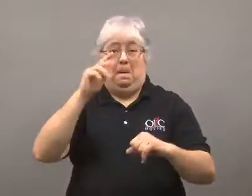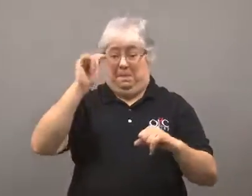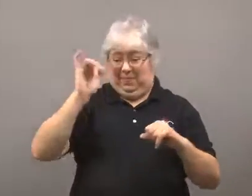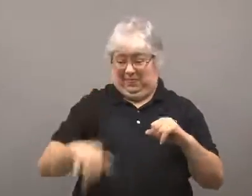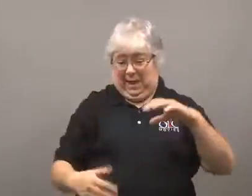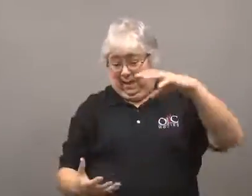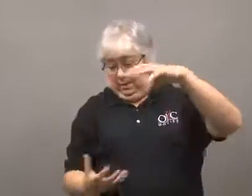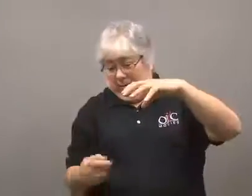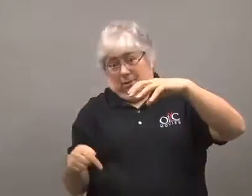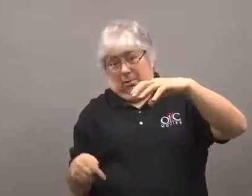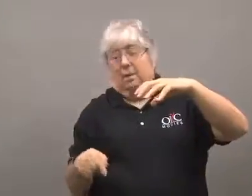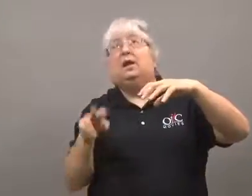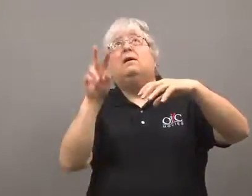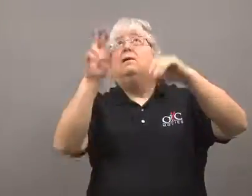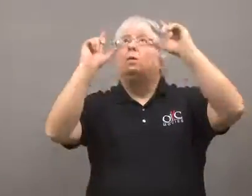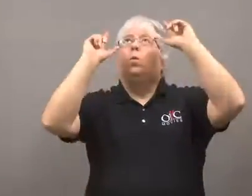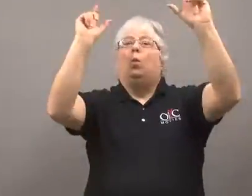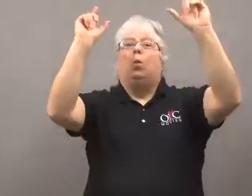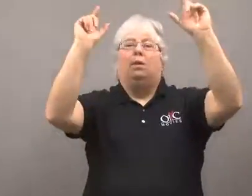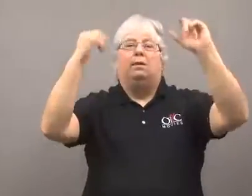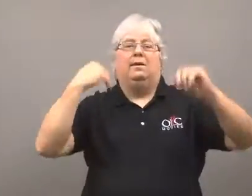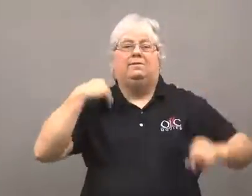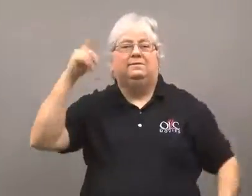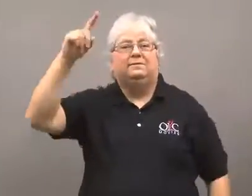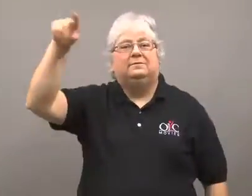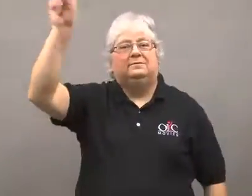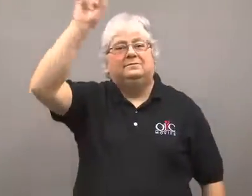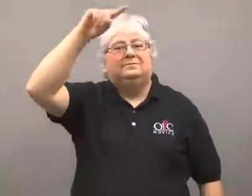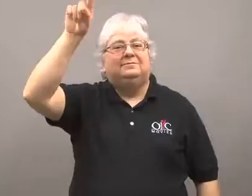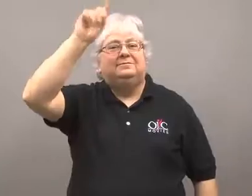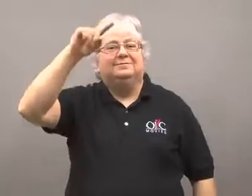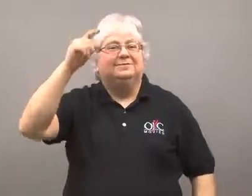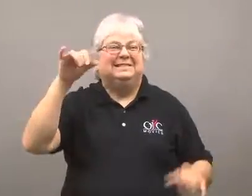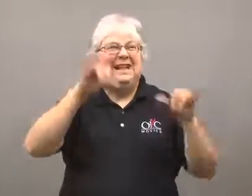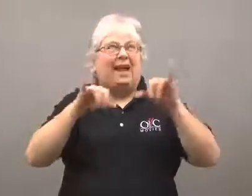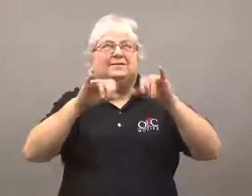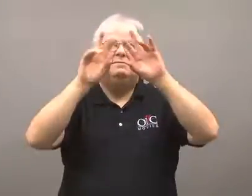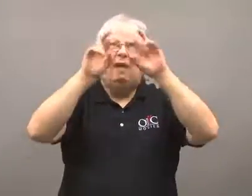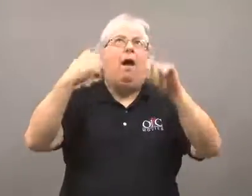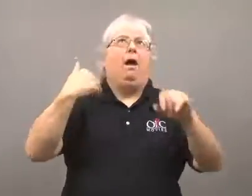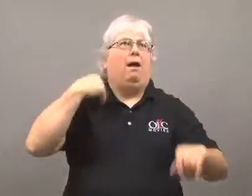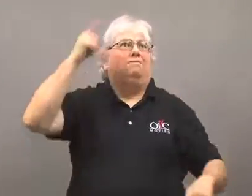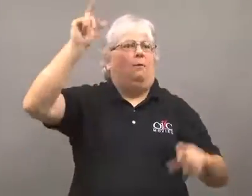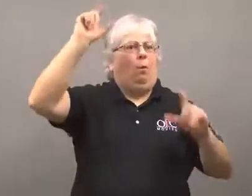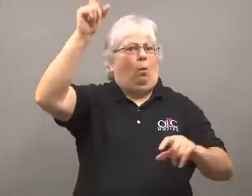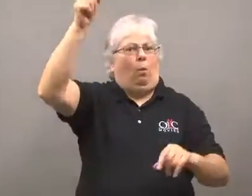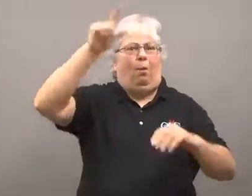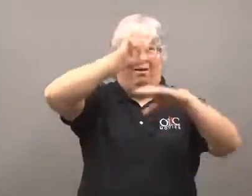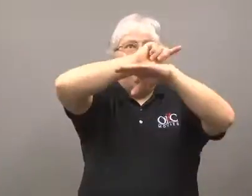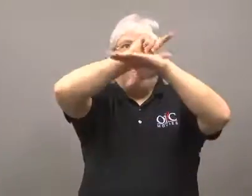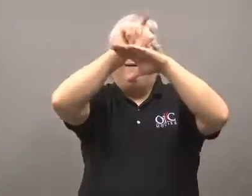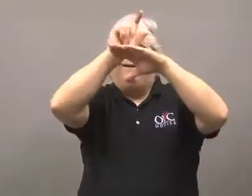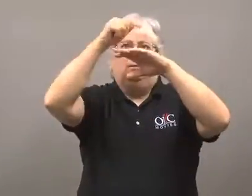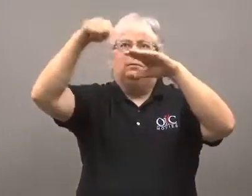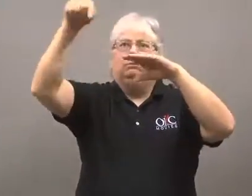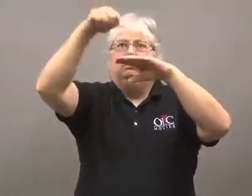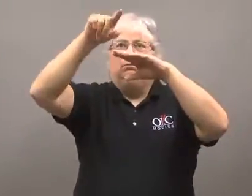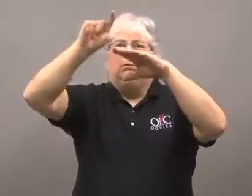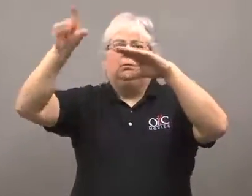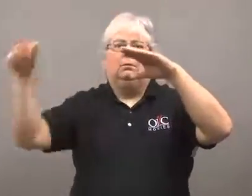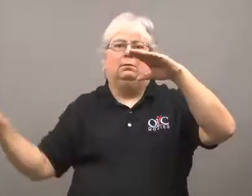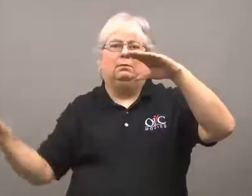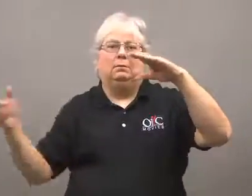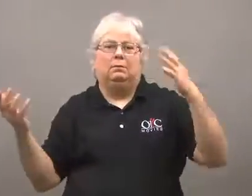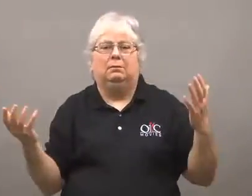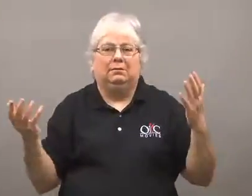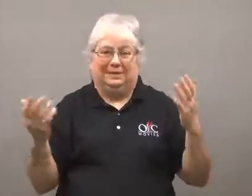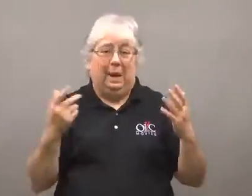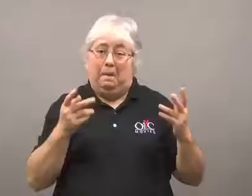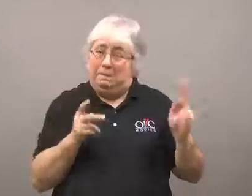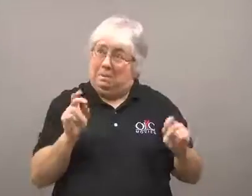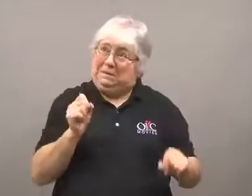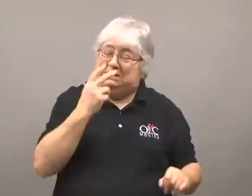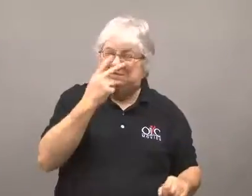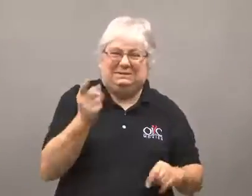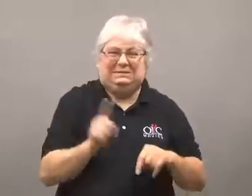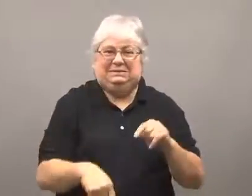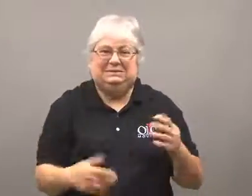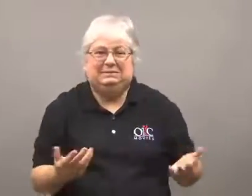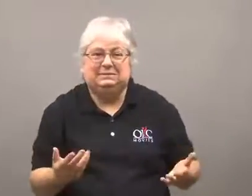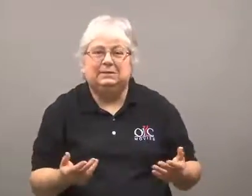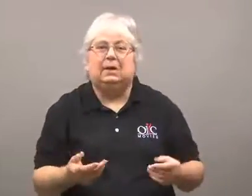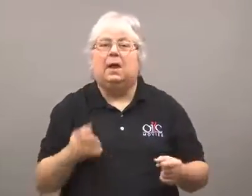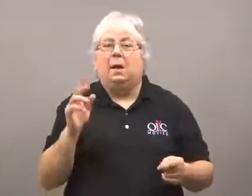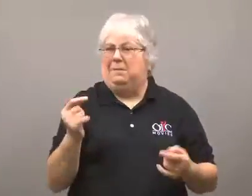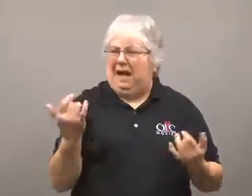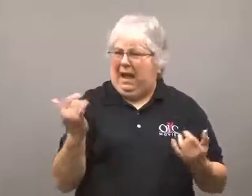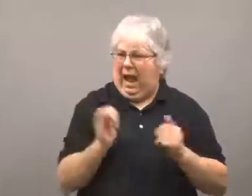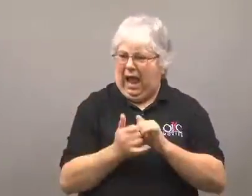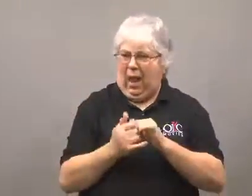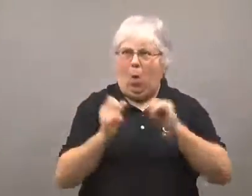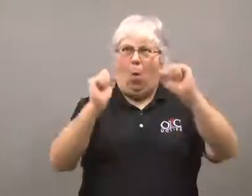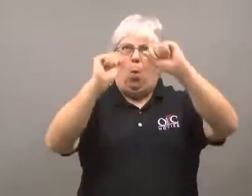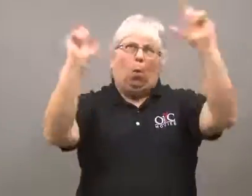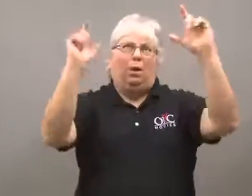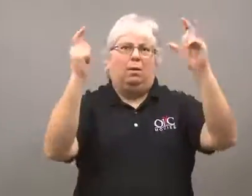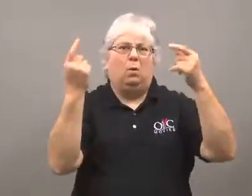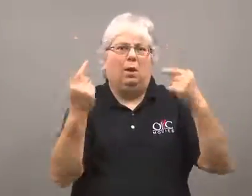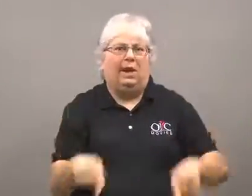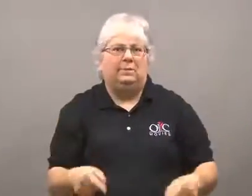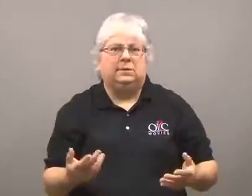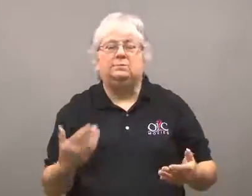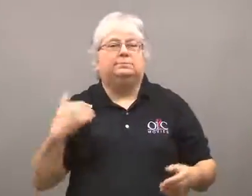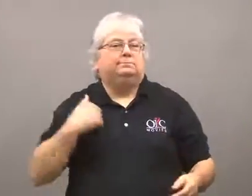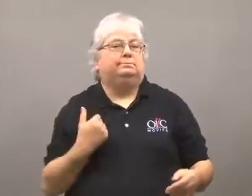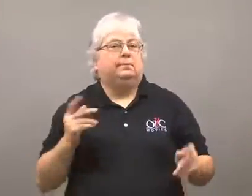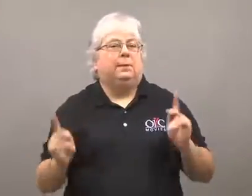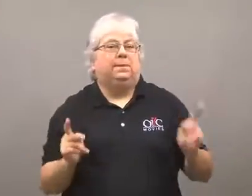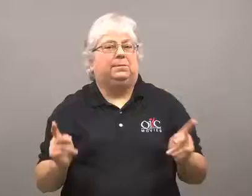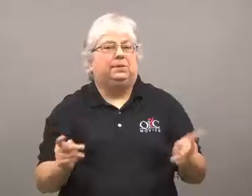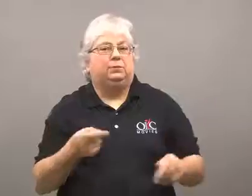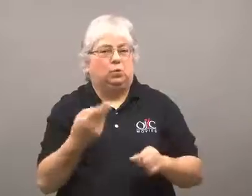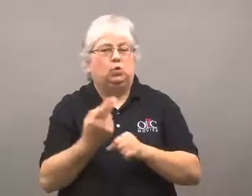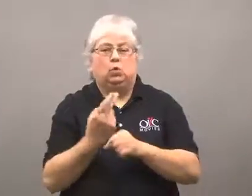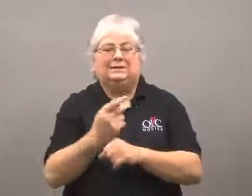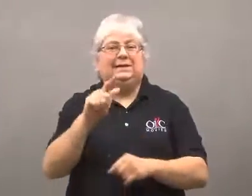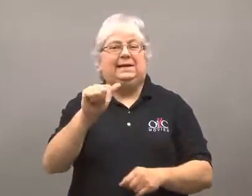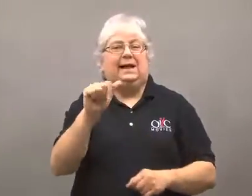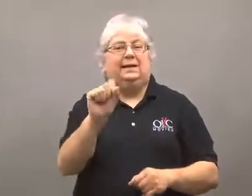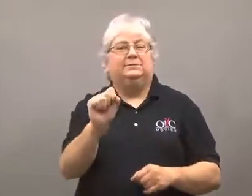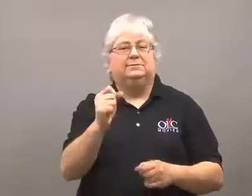Scientists have found an invisible hole in the ozone layer there.